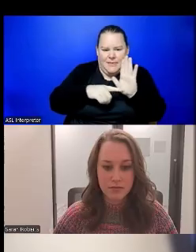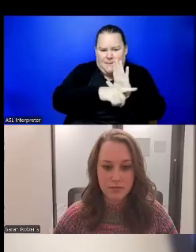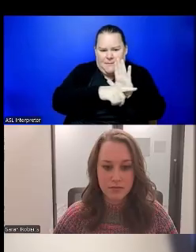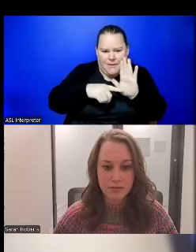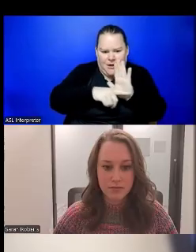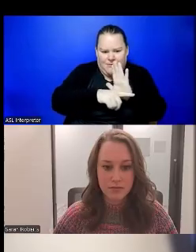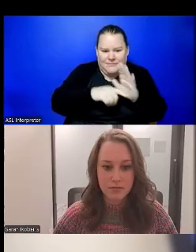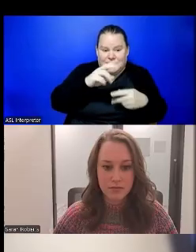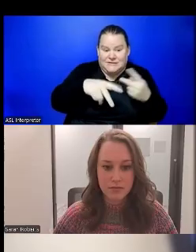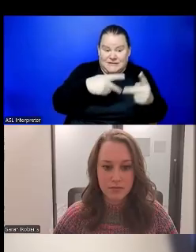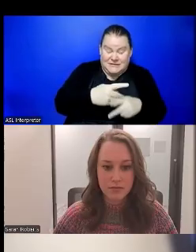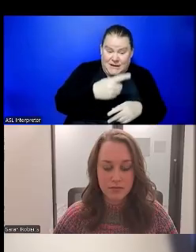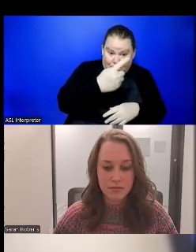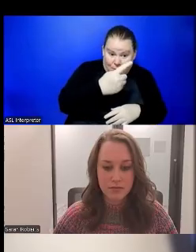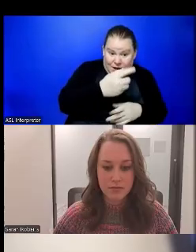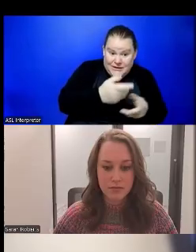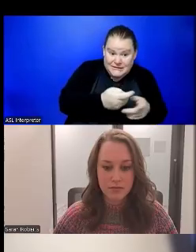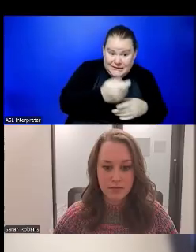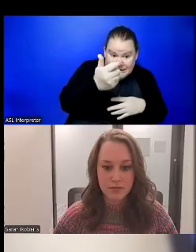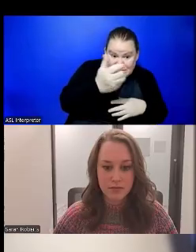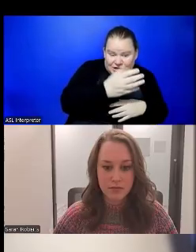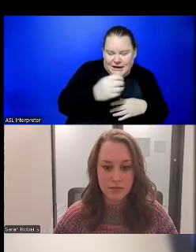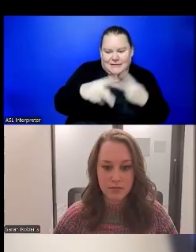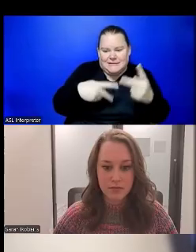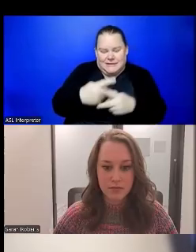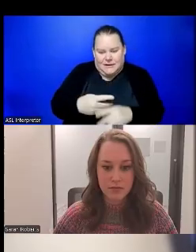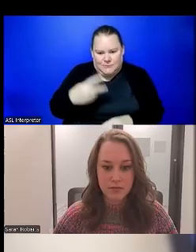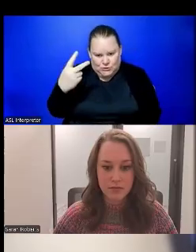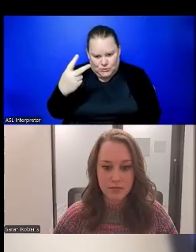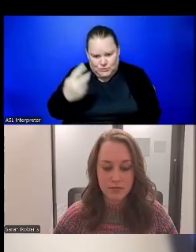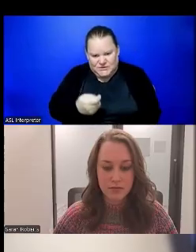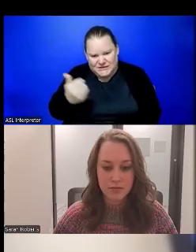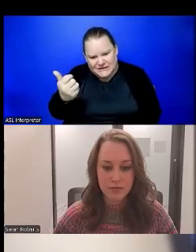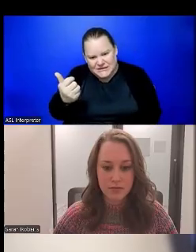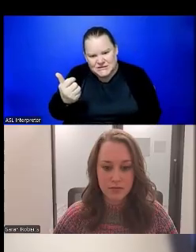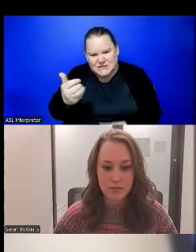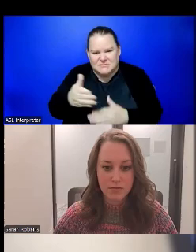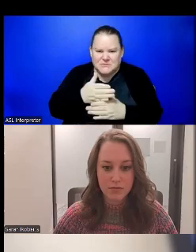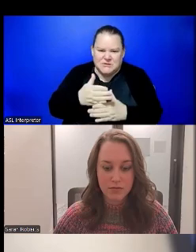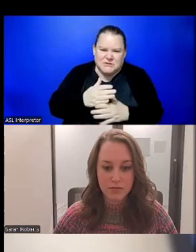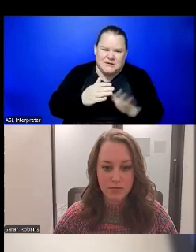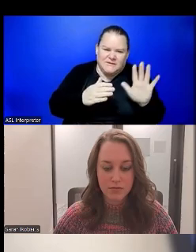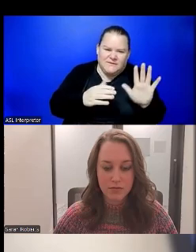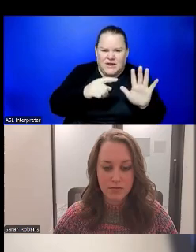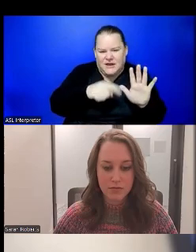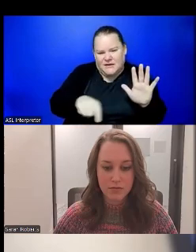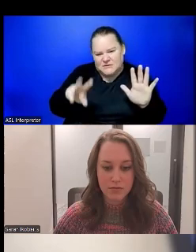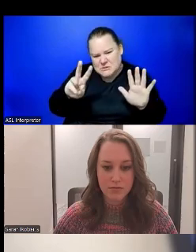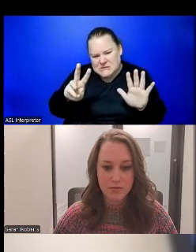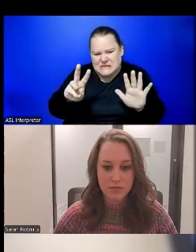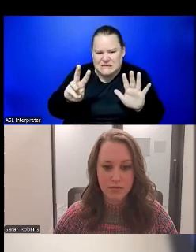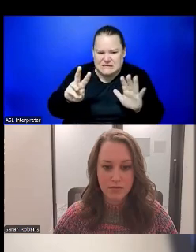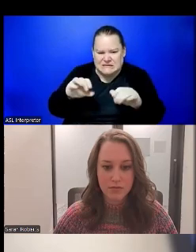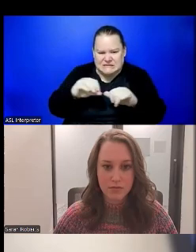deletion and a type two deletion spanning about between five megabase and six megabase in size. But there can also be